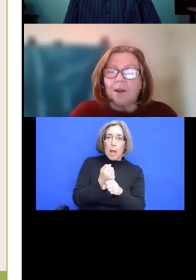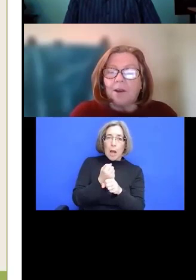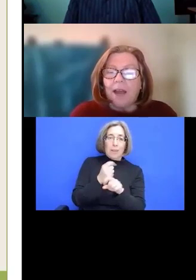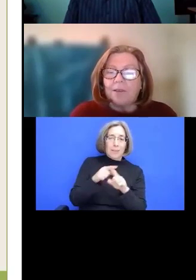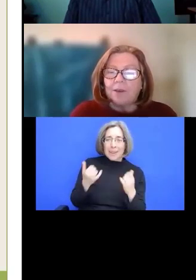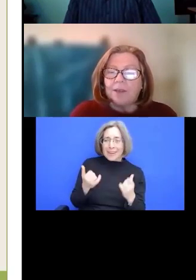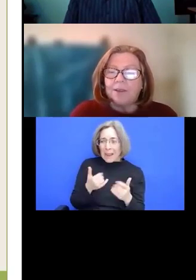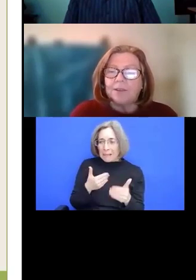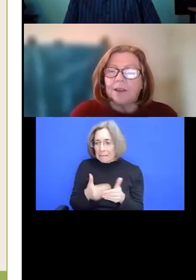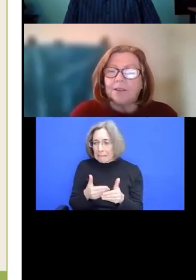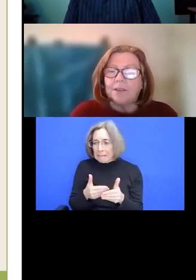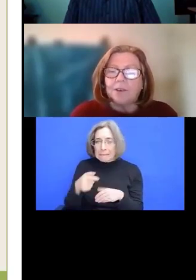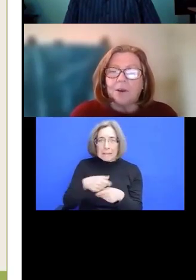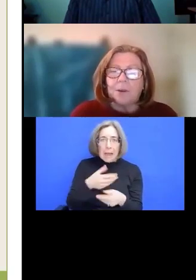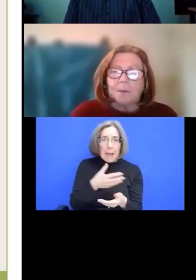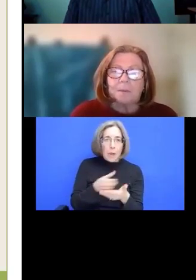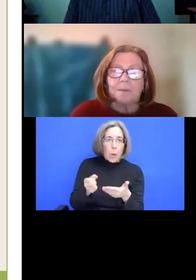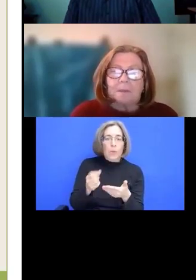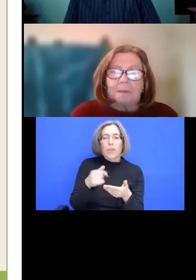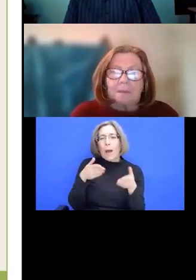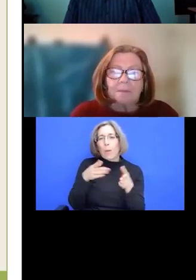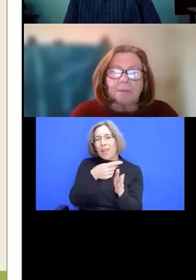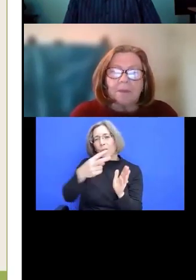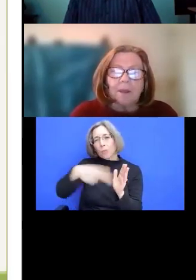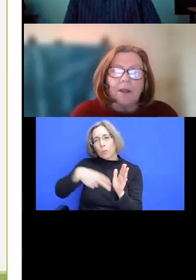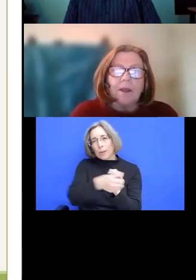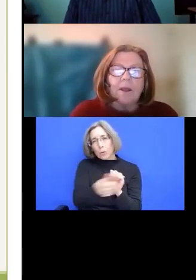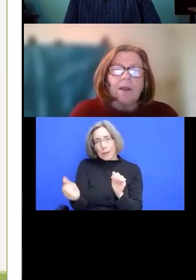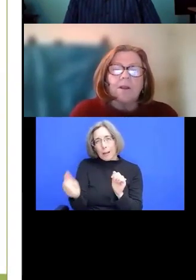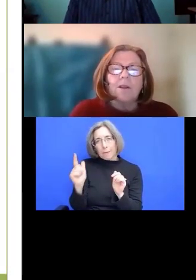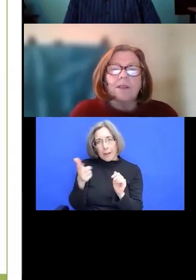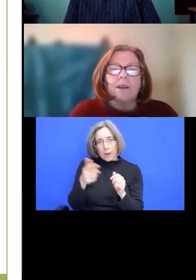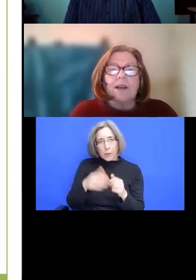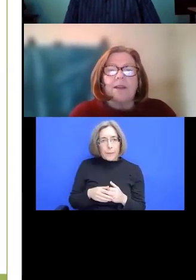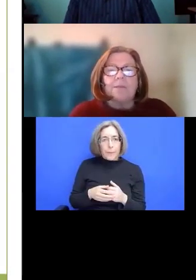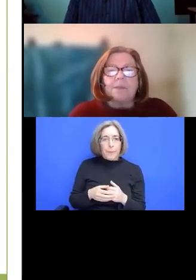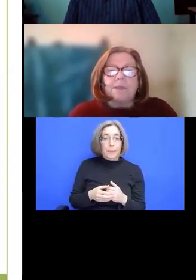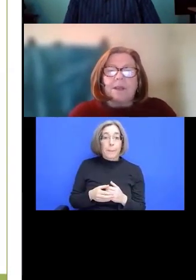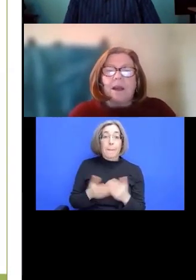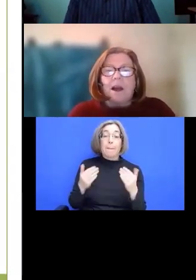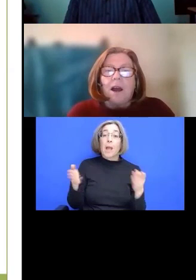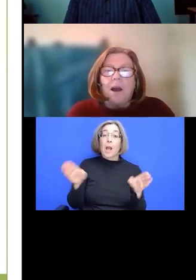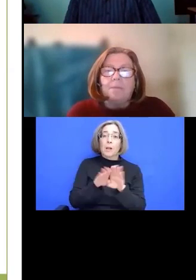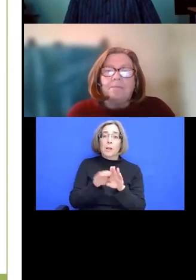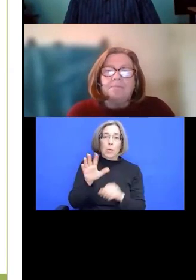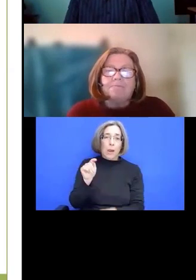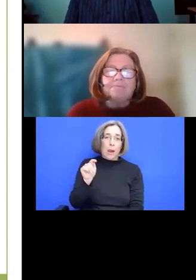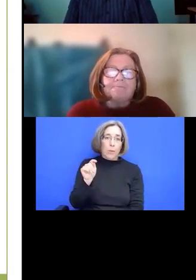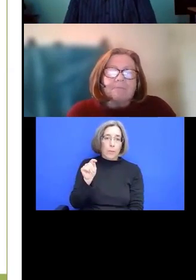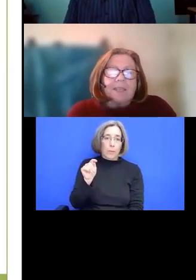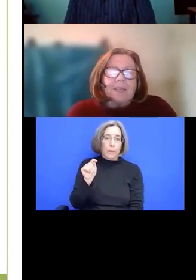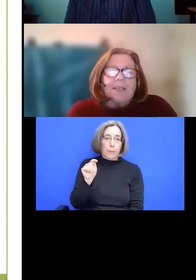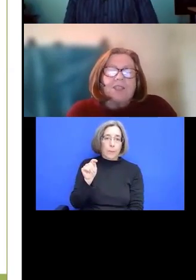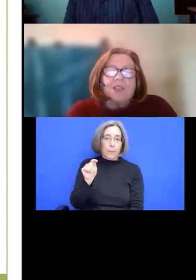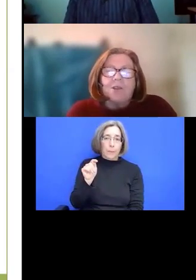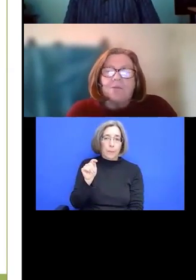go ahead and read those slides on your own. Close out items, Joe.